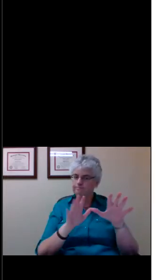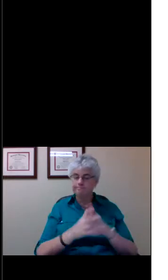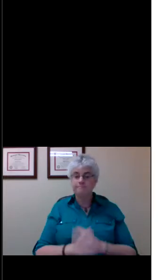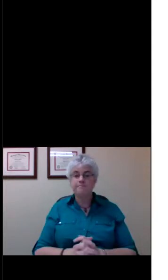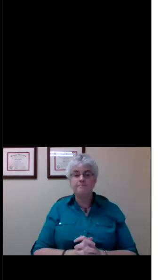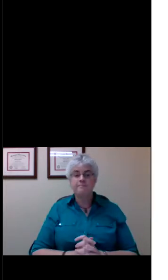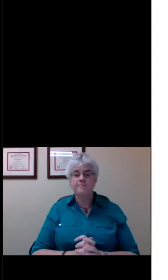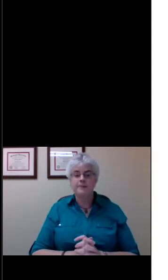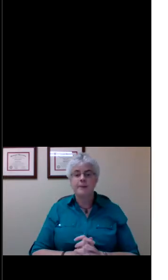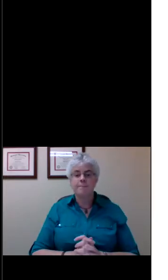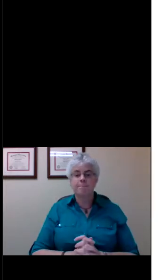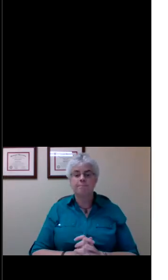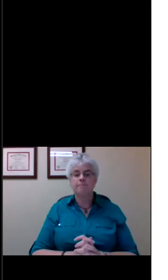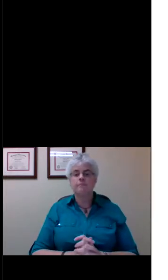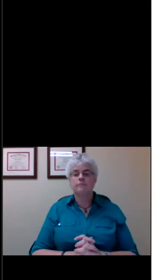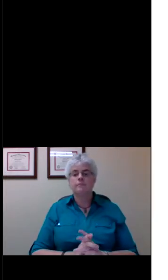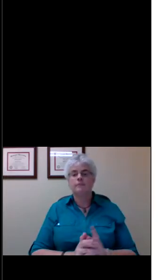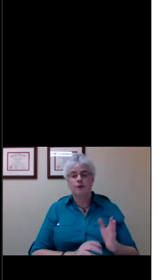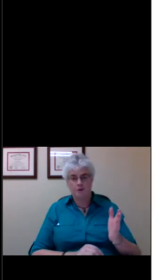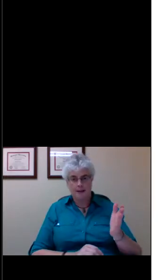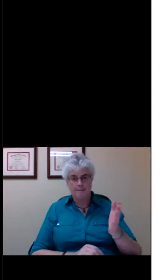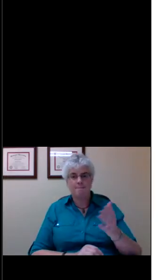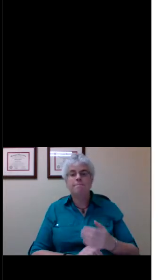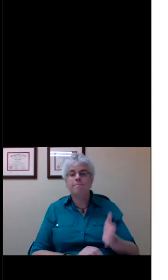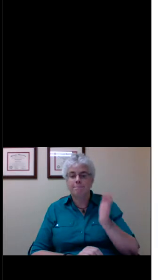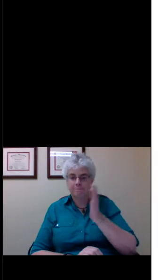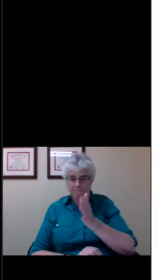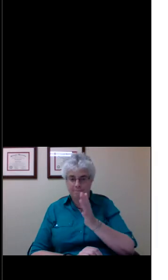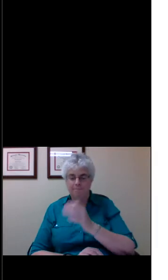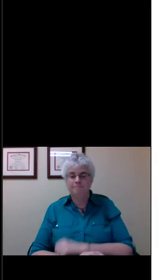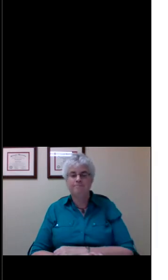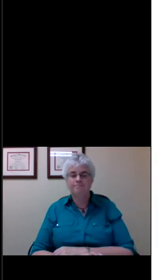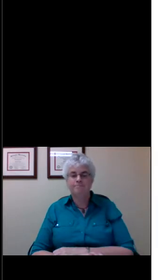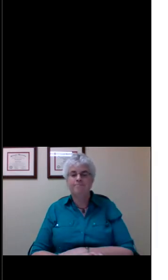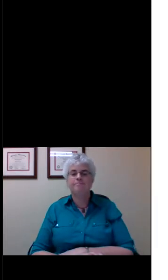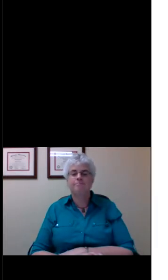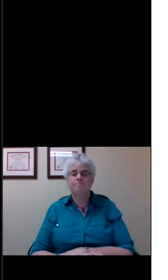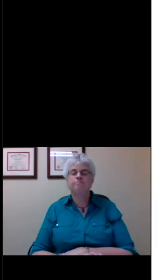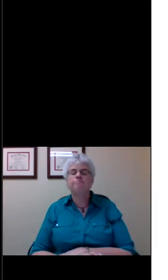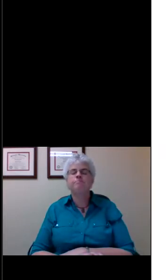know, making sure that everybody is well-trained with these aspects. Next slide.